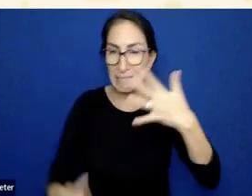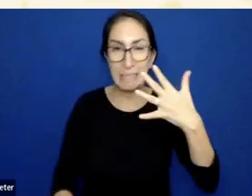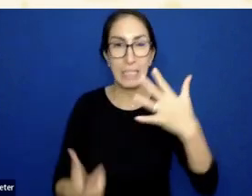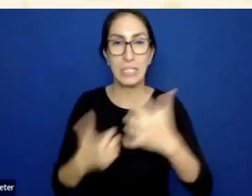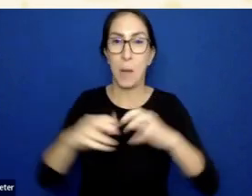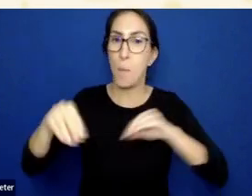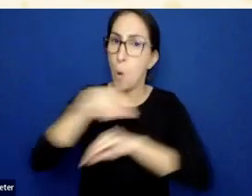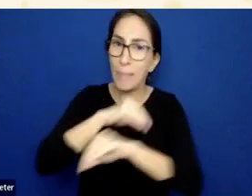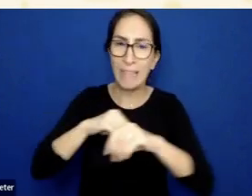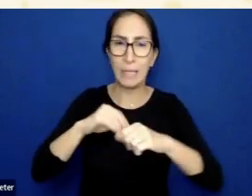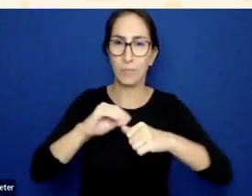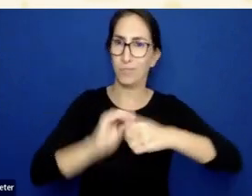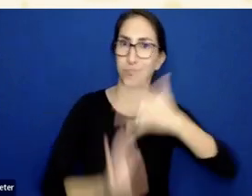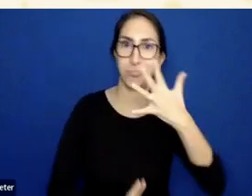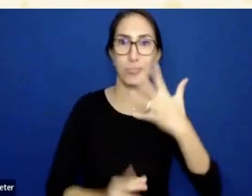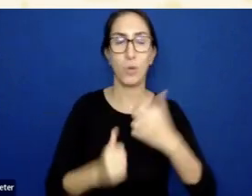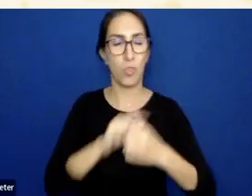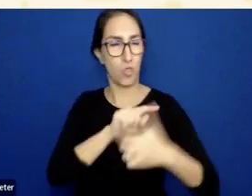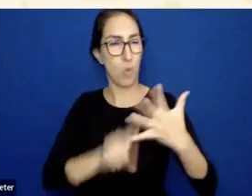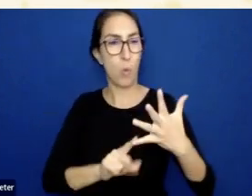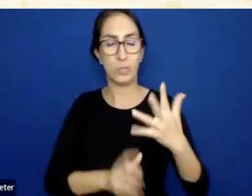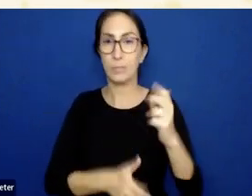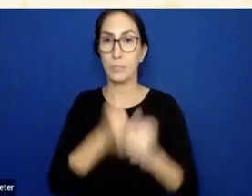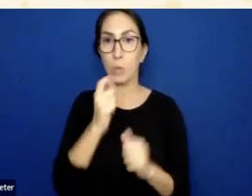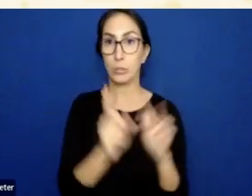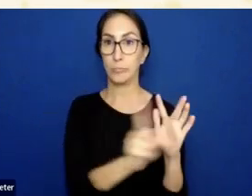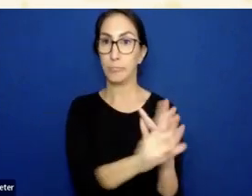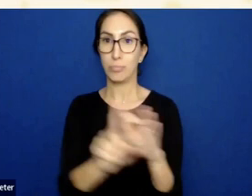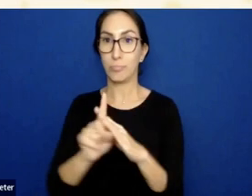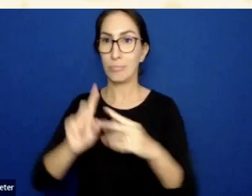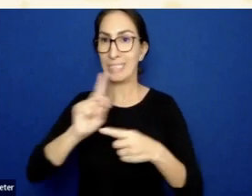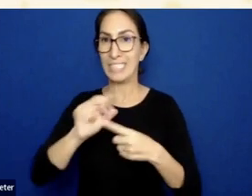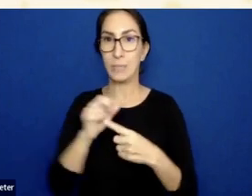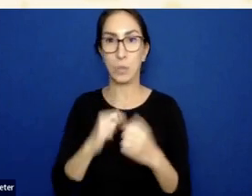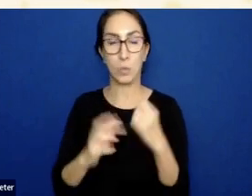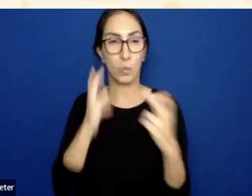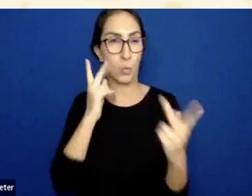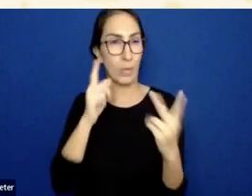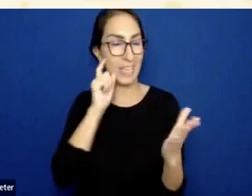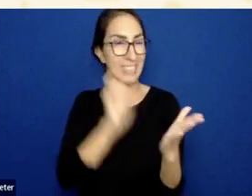Those are the most common disability that we can find statistically